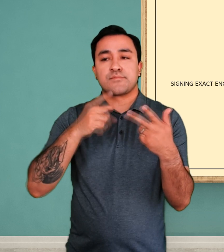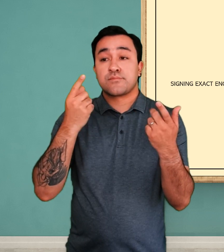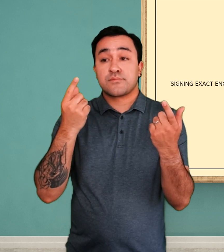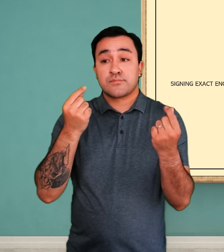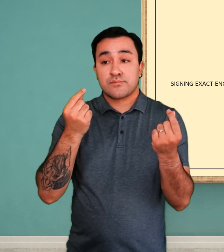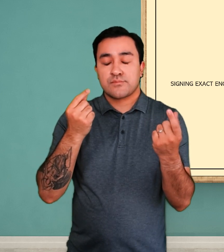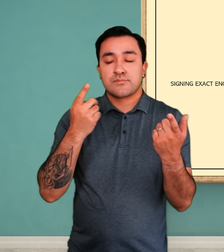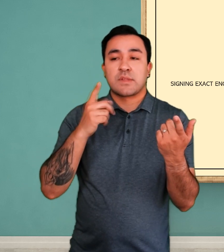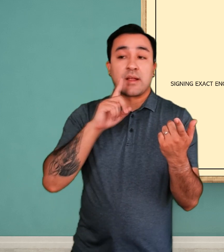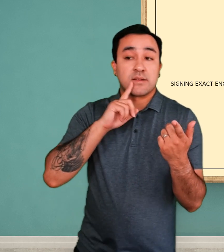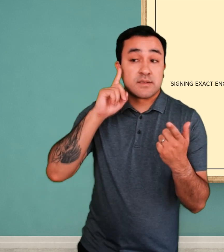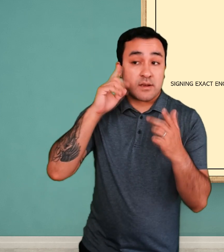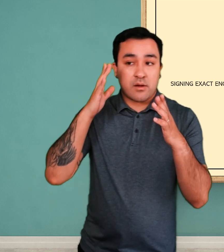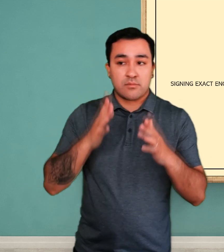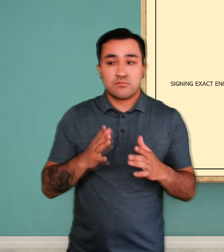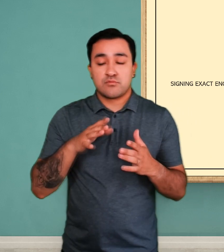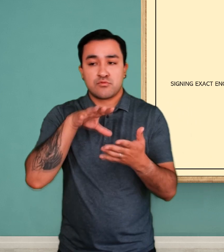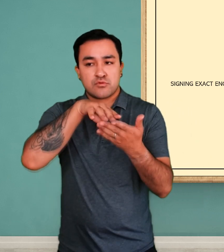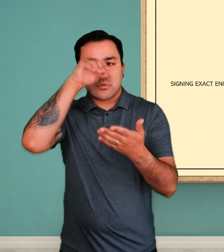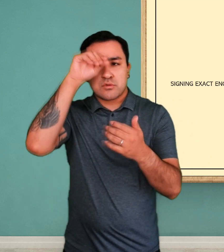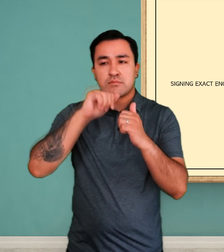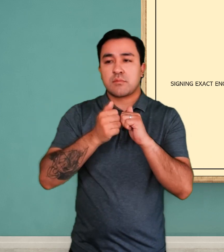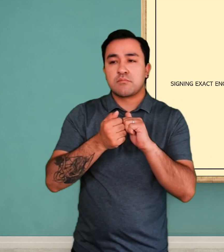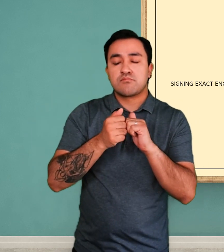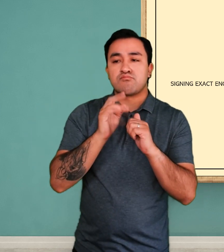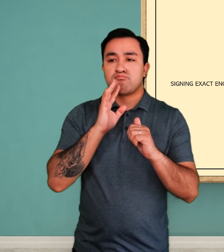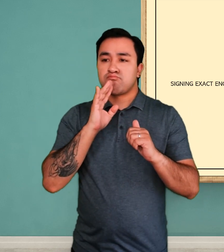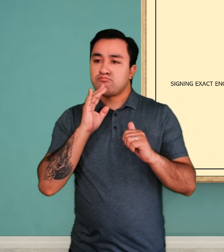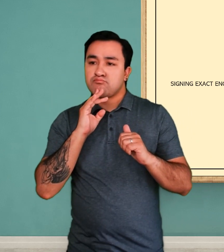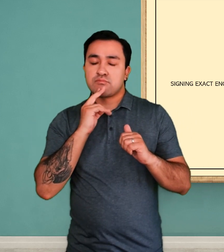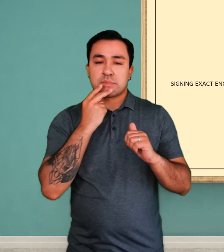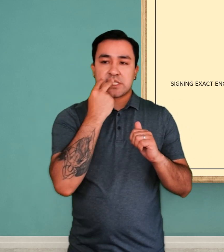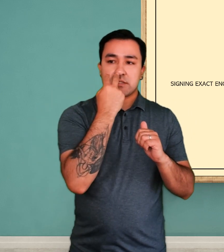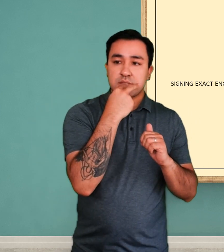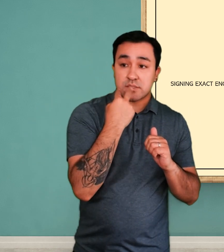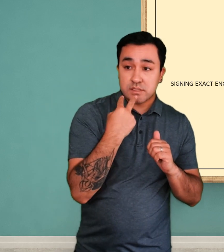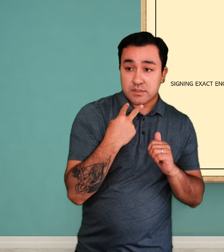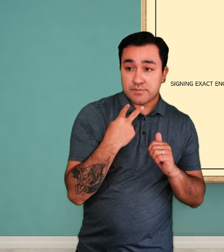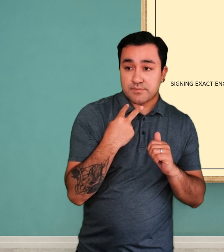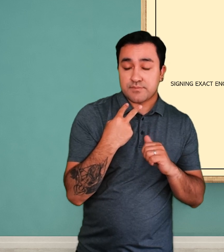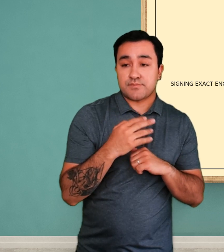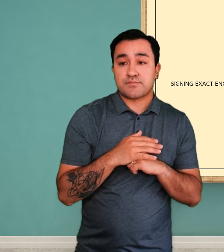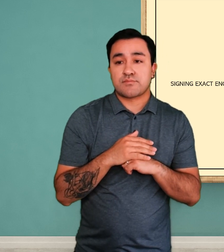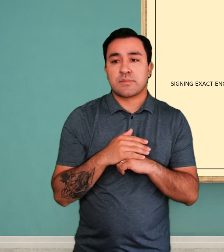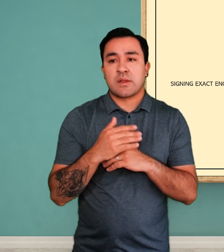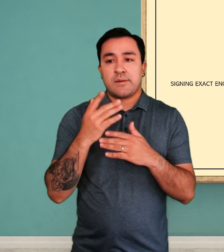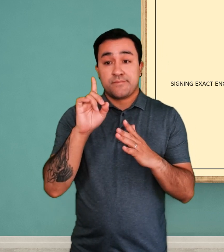Oralism is when a Deaf person learns how to speak and read lips. Before we discuss this further,